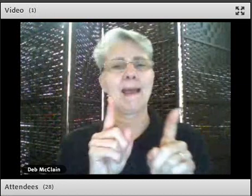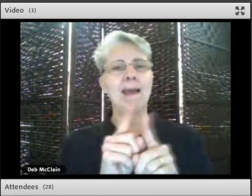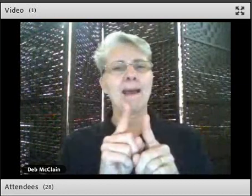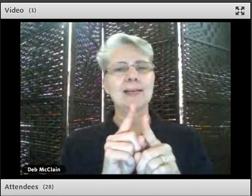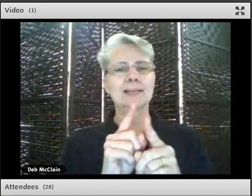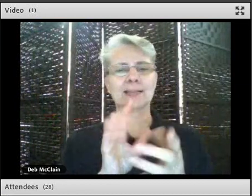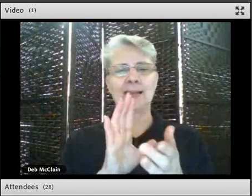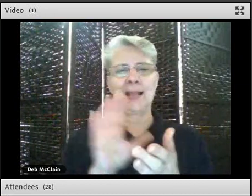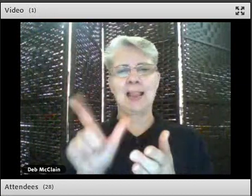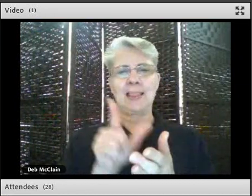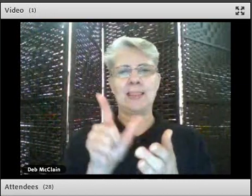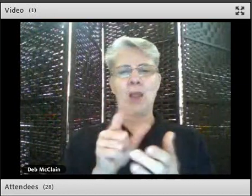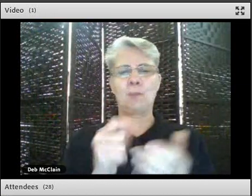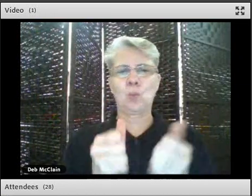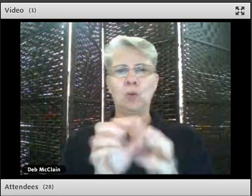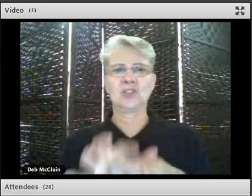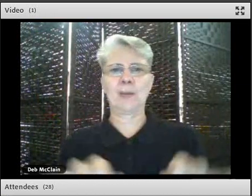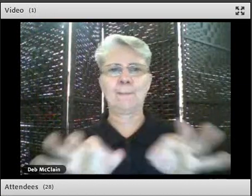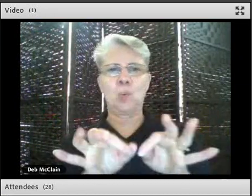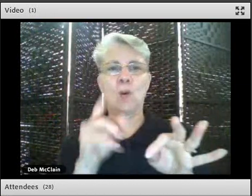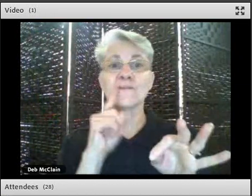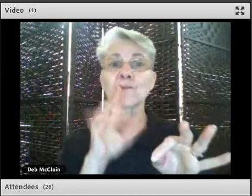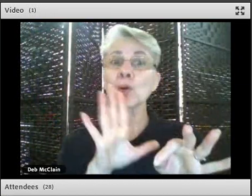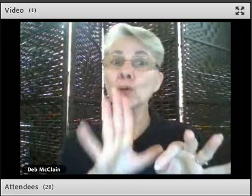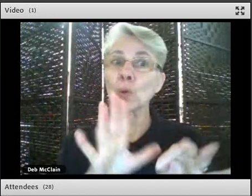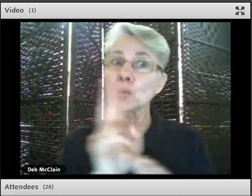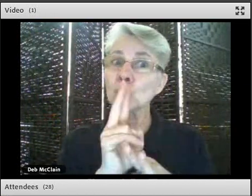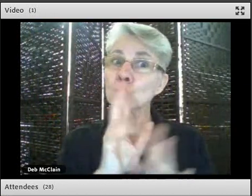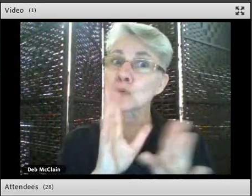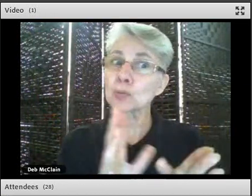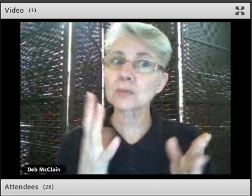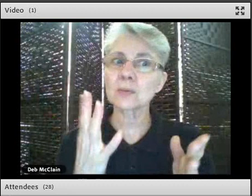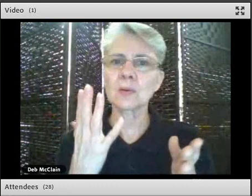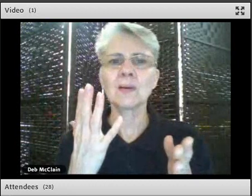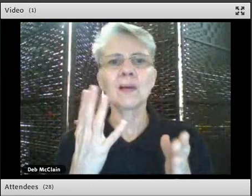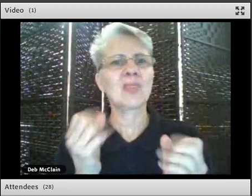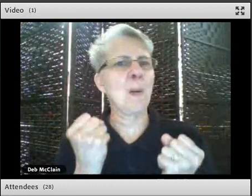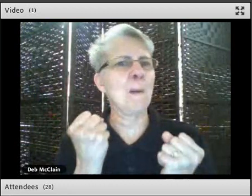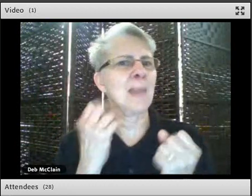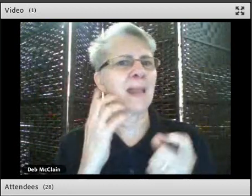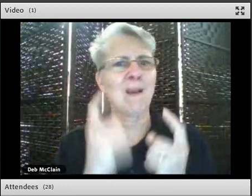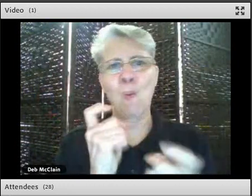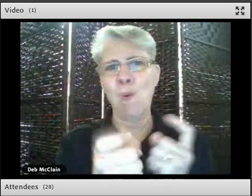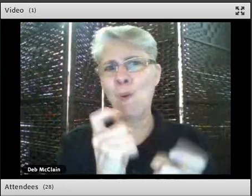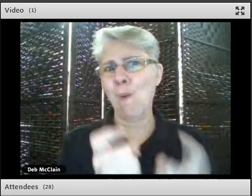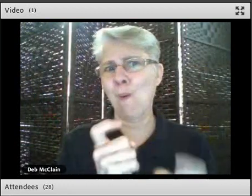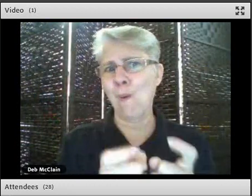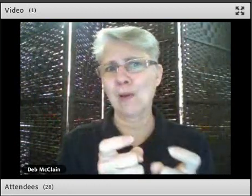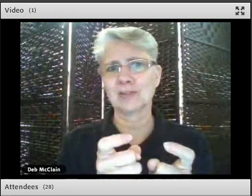and you could spend your life adding a list of awards to many of these audio recordings.